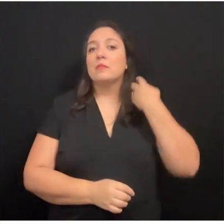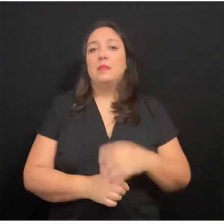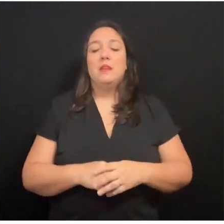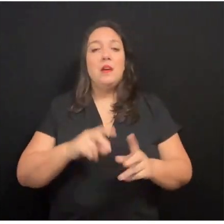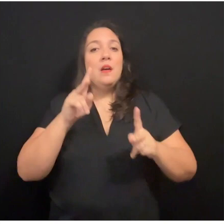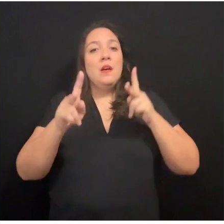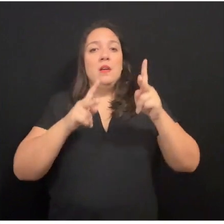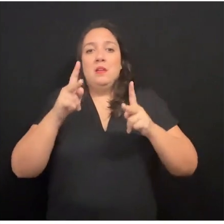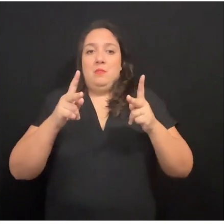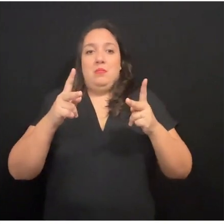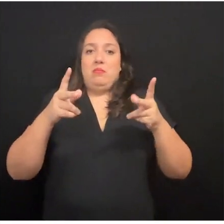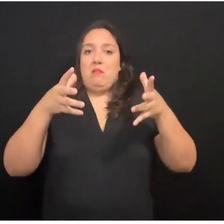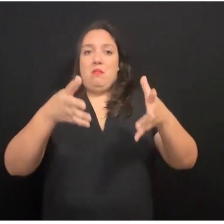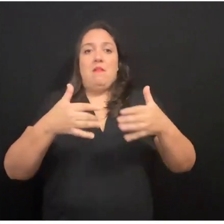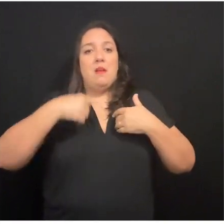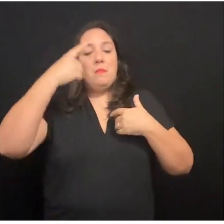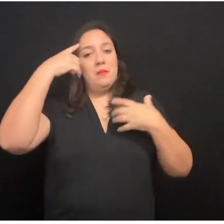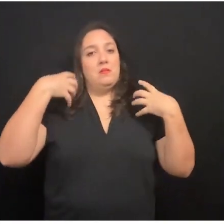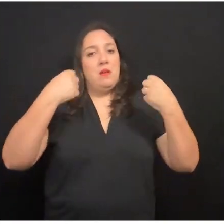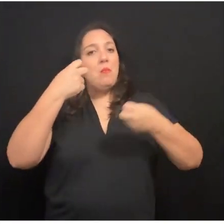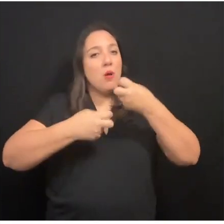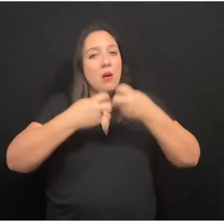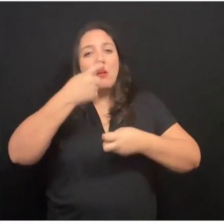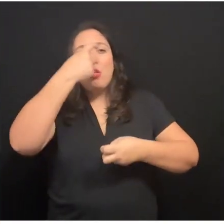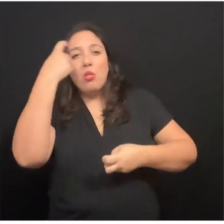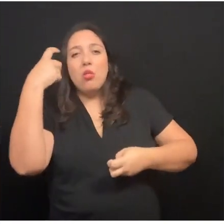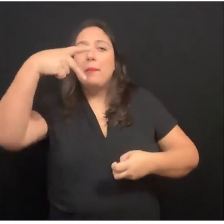People are left with mental health issues and traumas and PTSD.